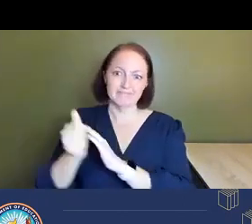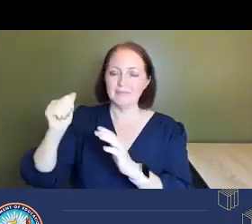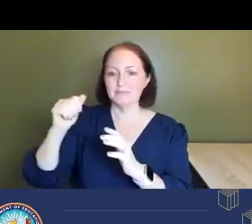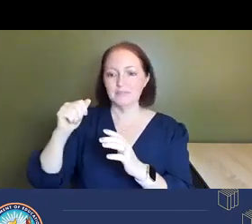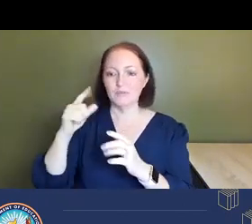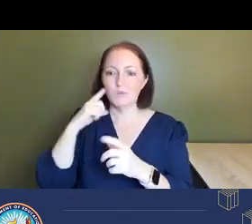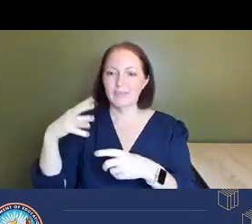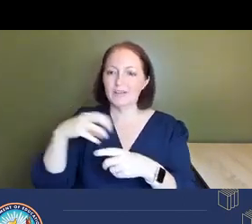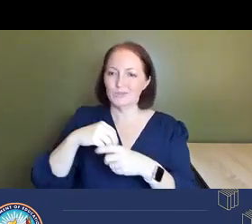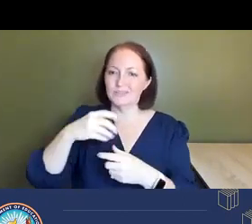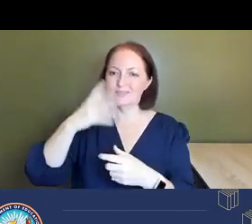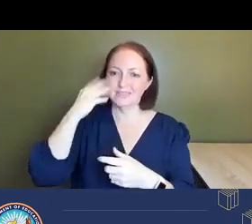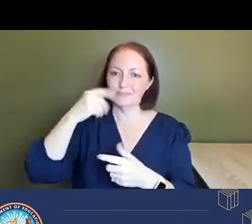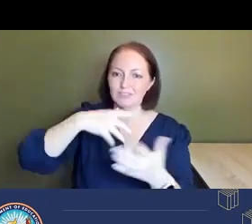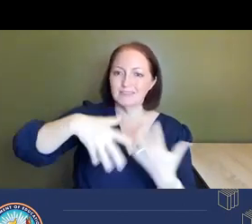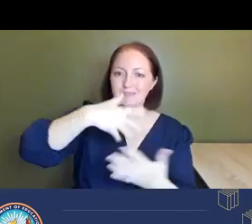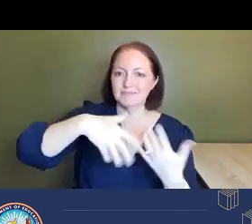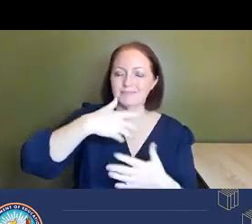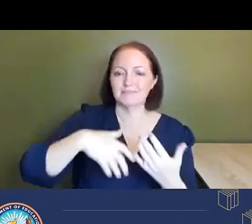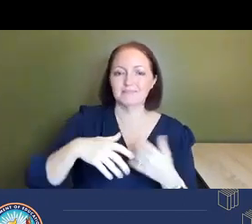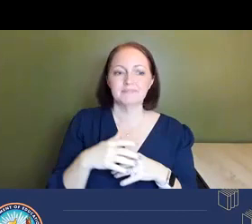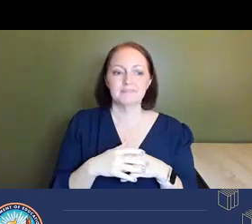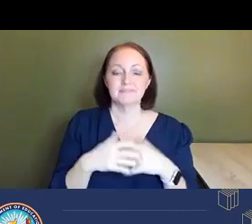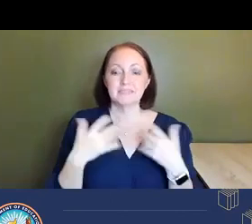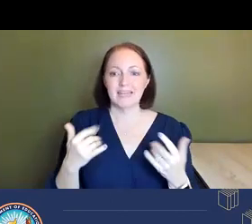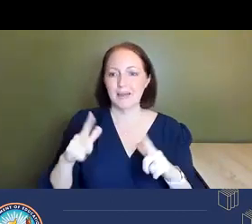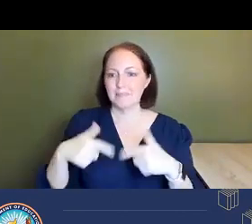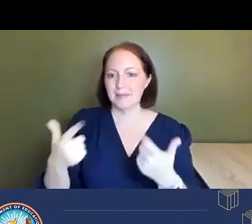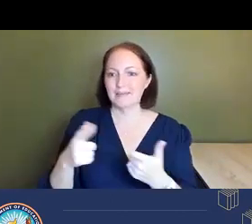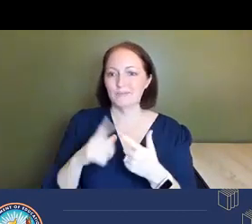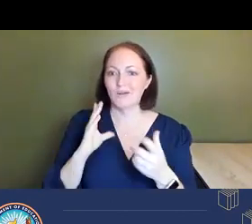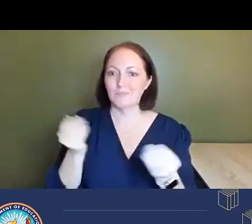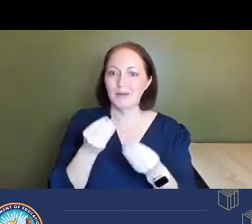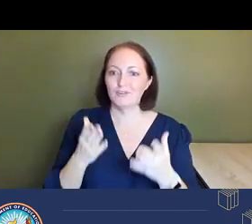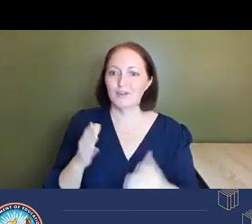experiences. And now back to our moderator Jennifer.